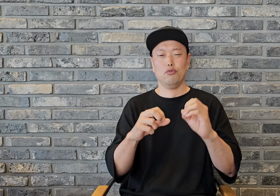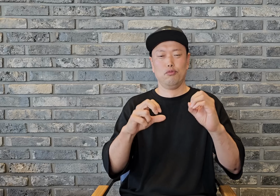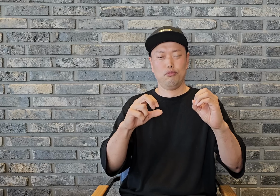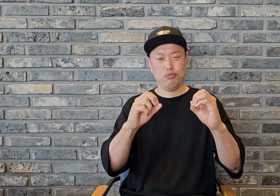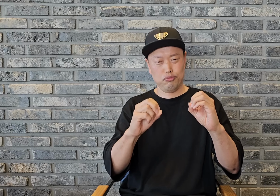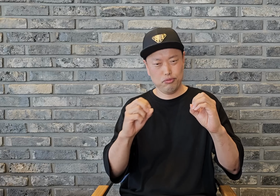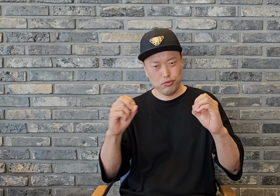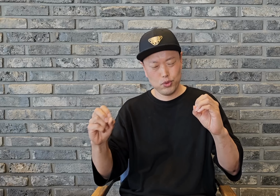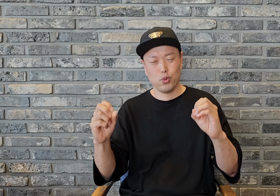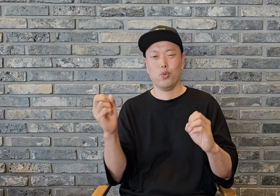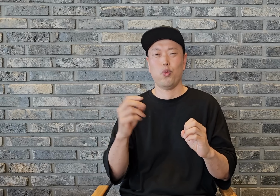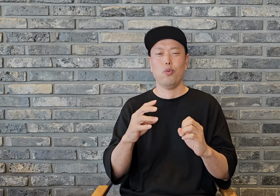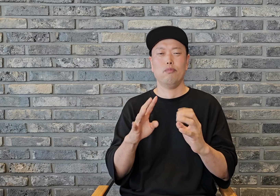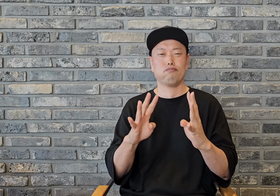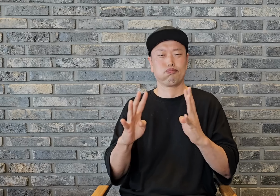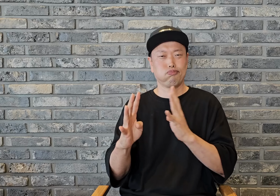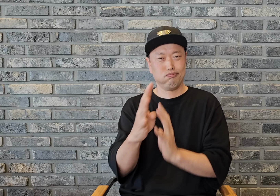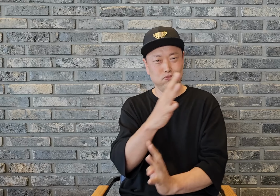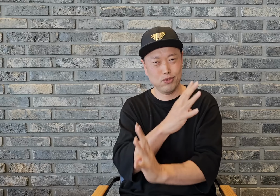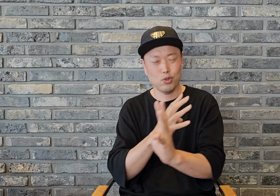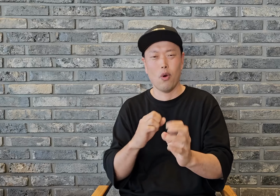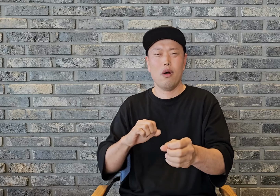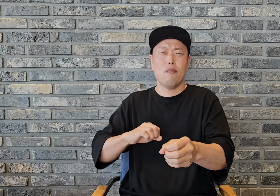I think I read more and think